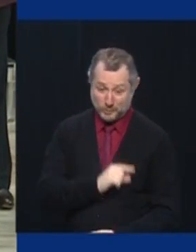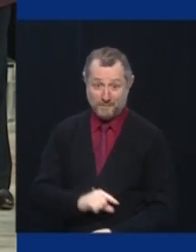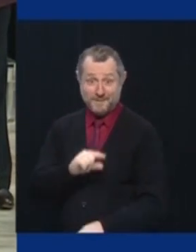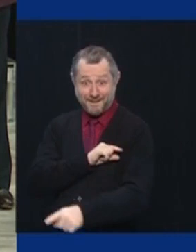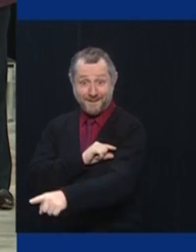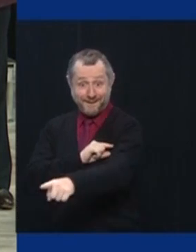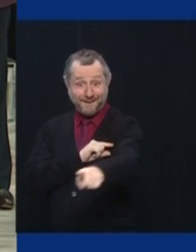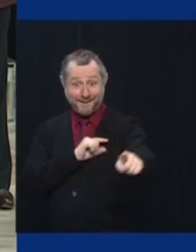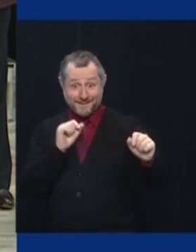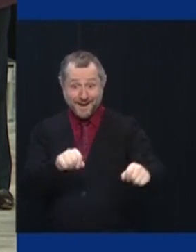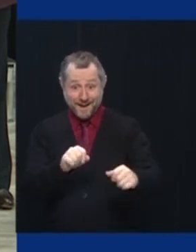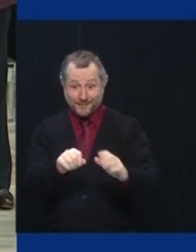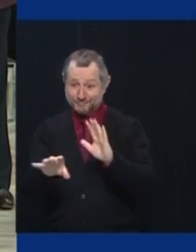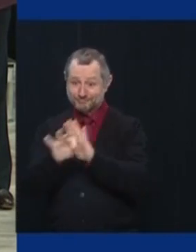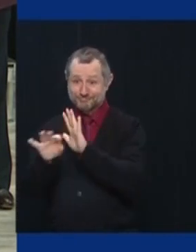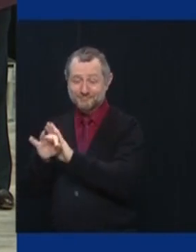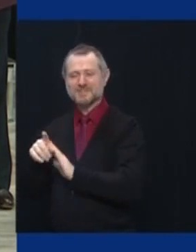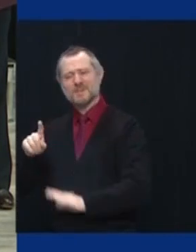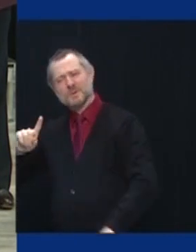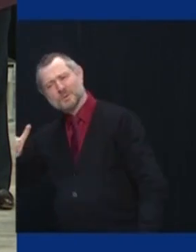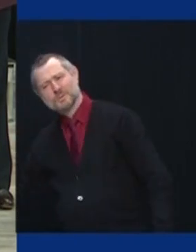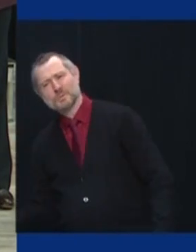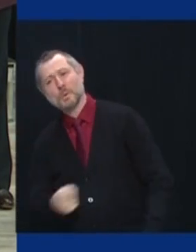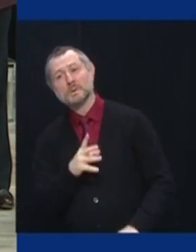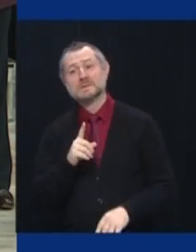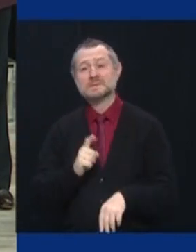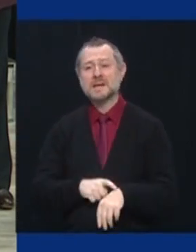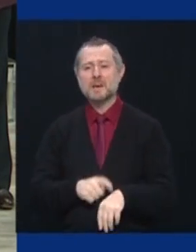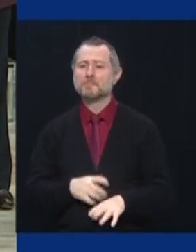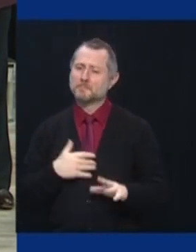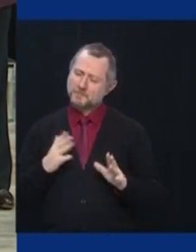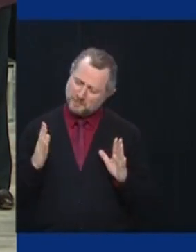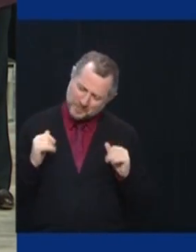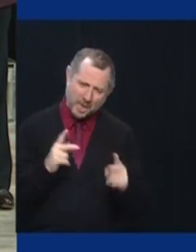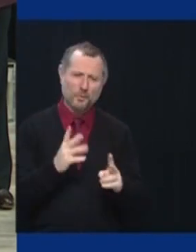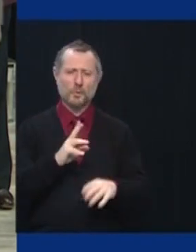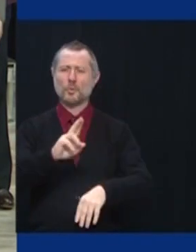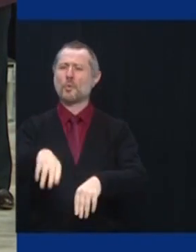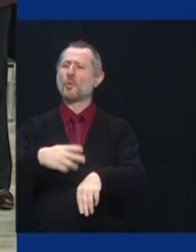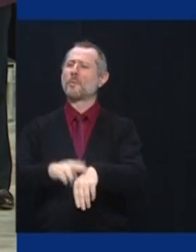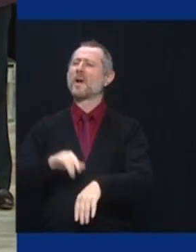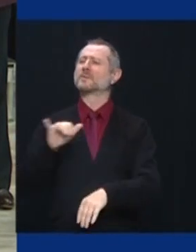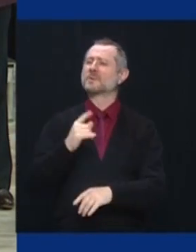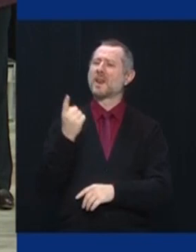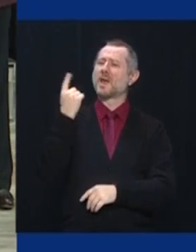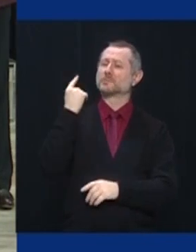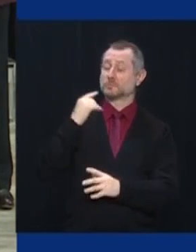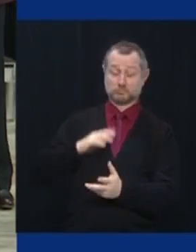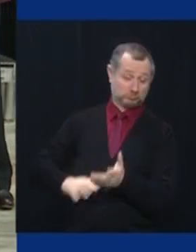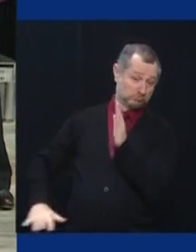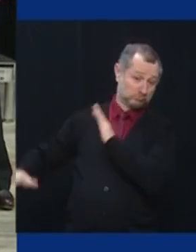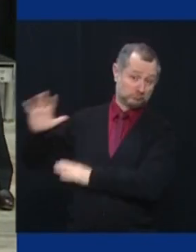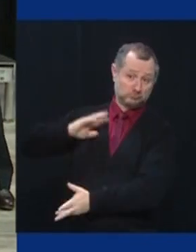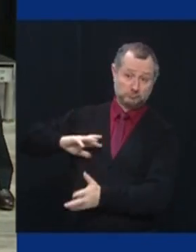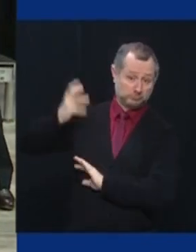IT BRINGS. I URGE EVERYONE, WHO IS NOW ELIGIBLE TO DO THE SAME.